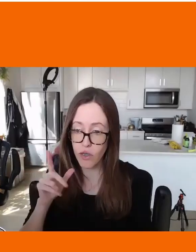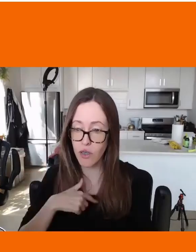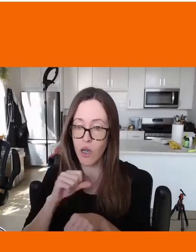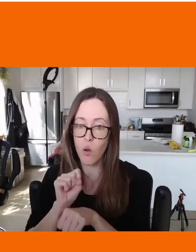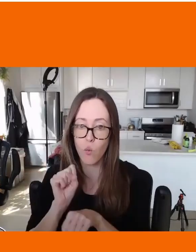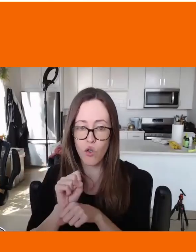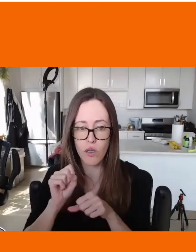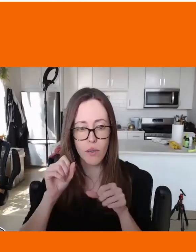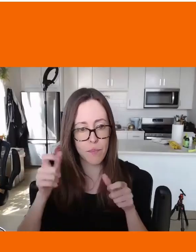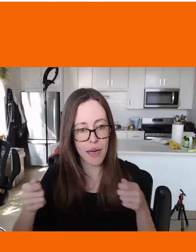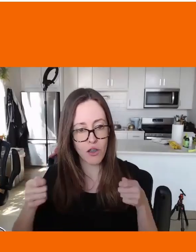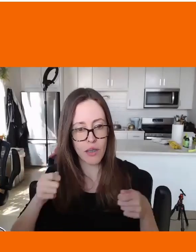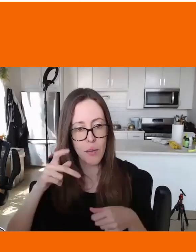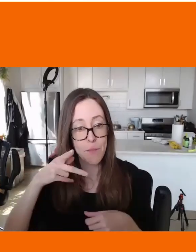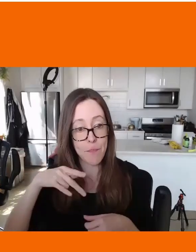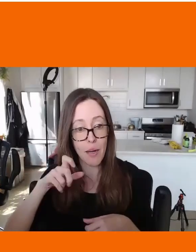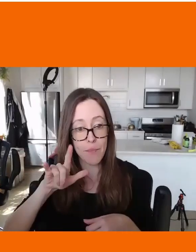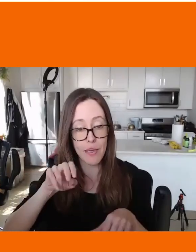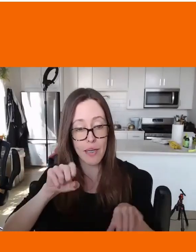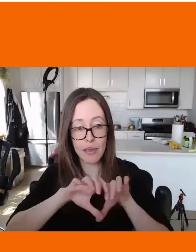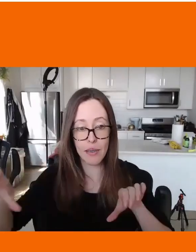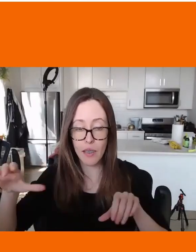software engineer managing data pipelines.